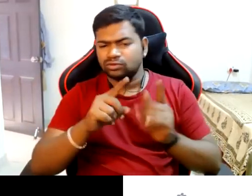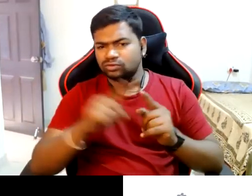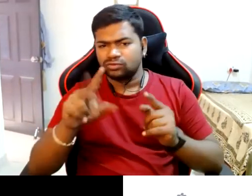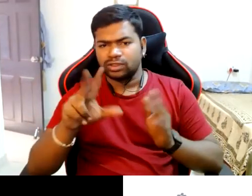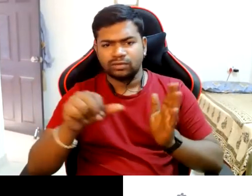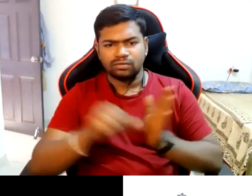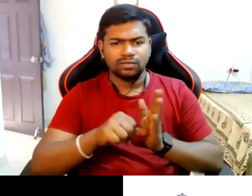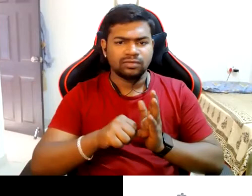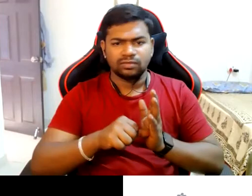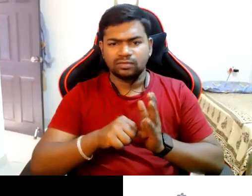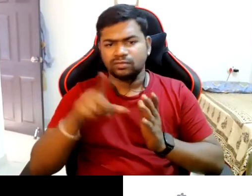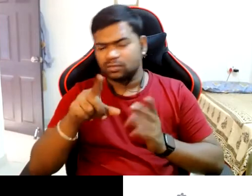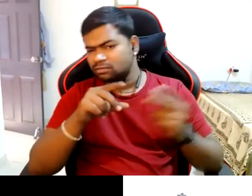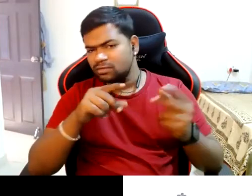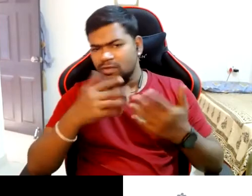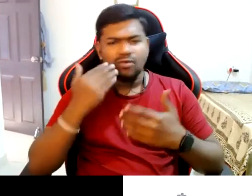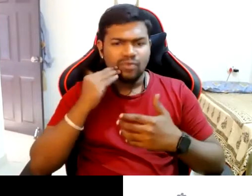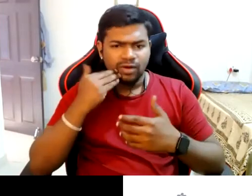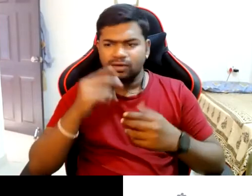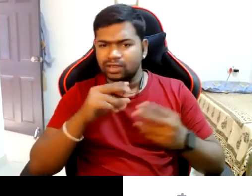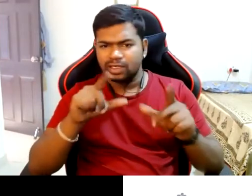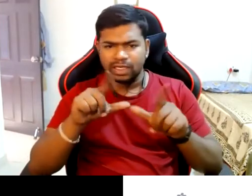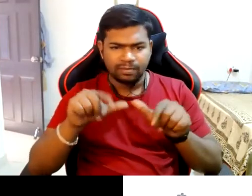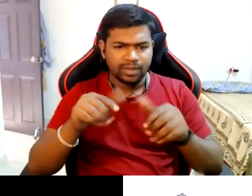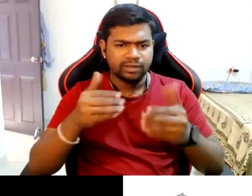But now I get captions for all the meeting.